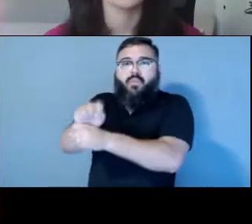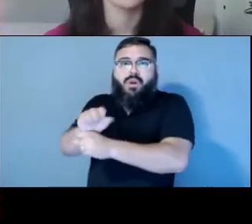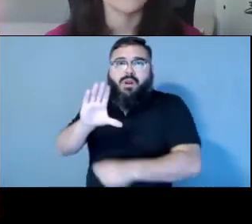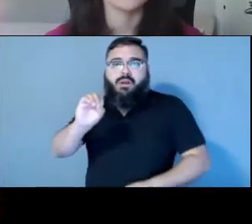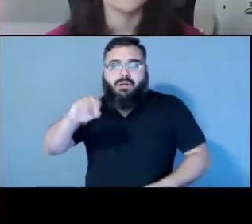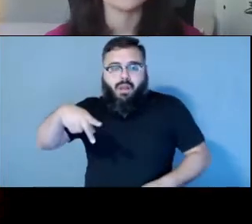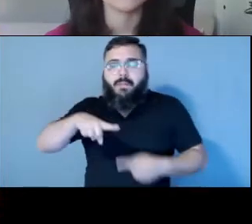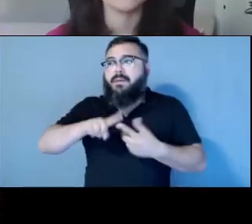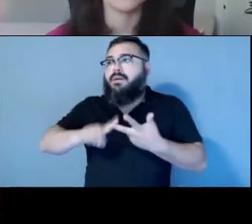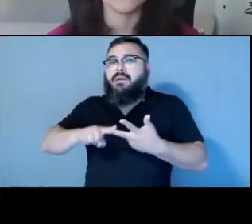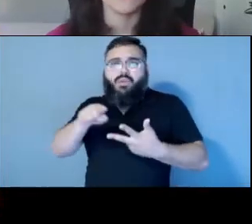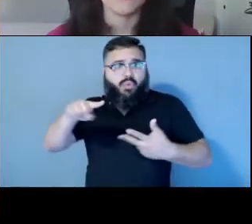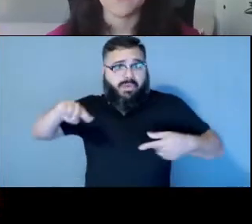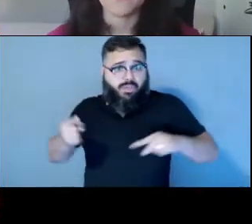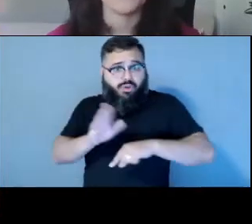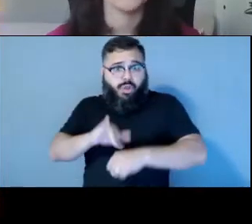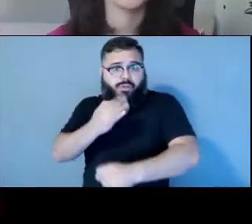those are the types of things that would be prohibited.